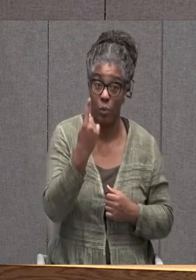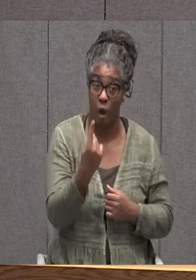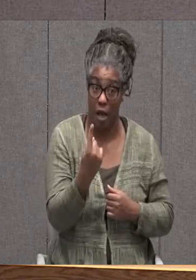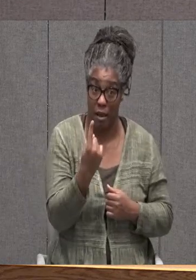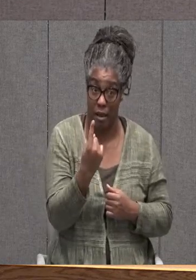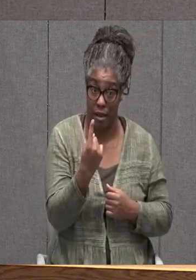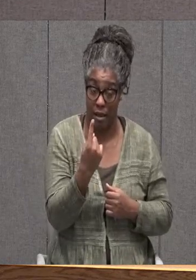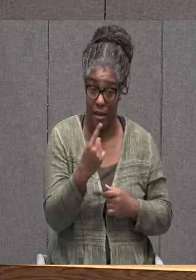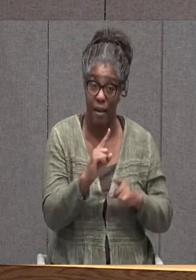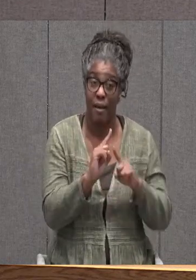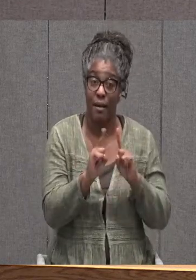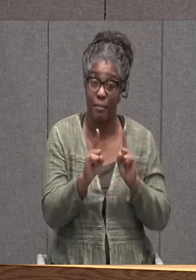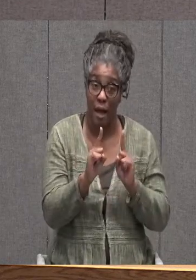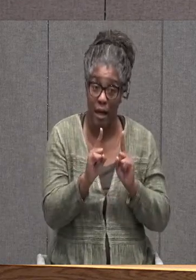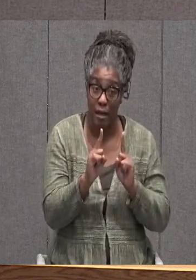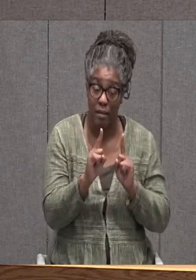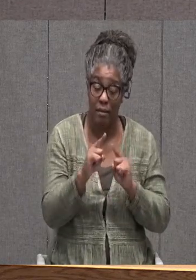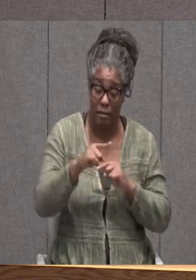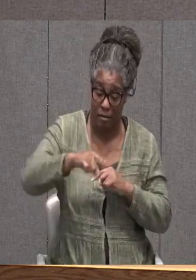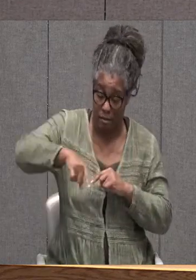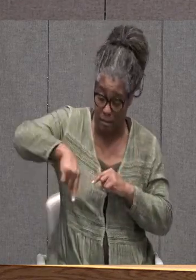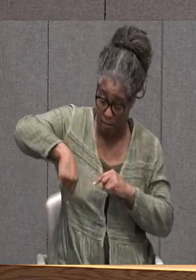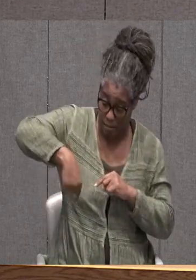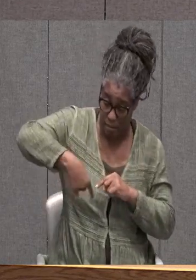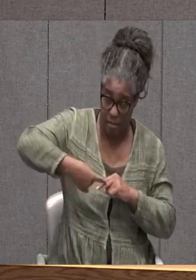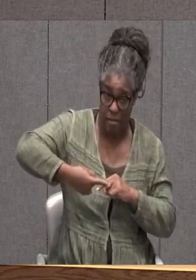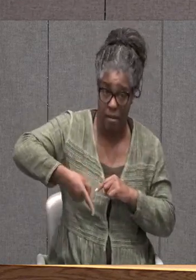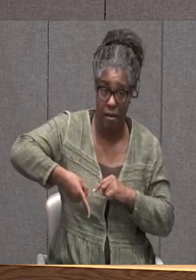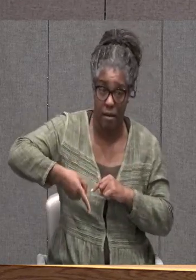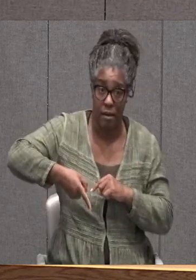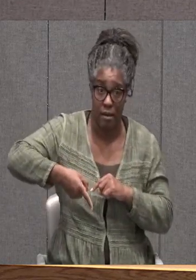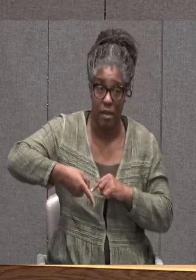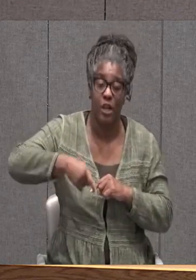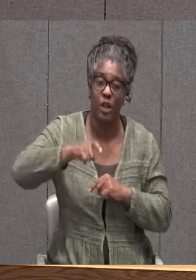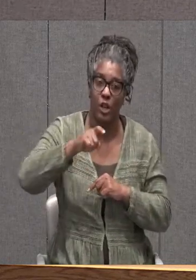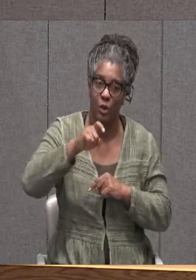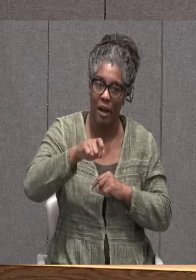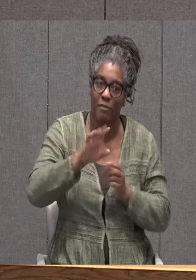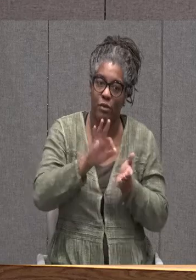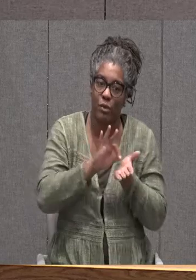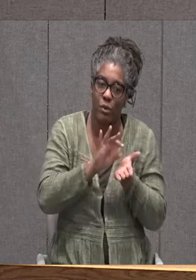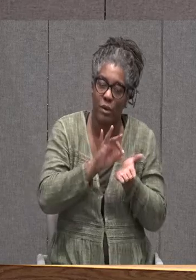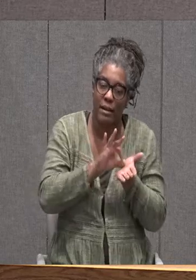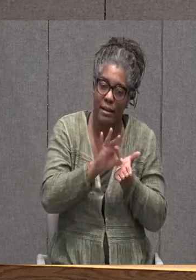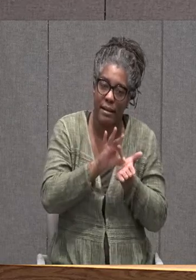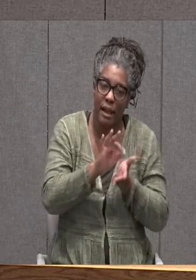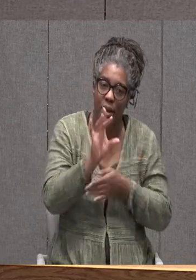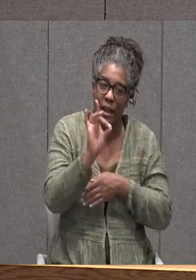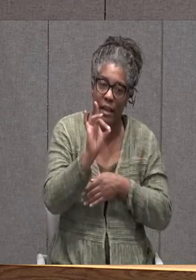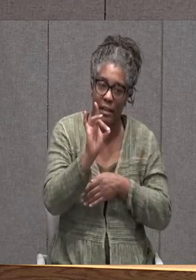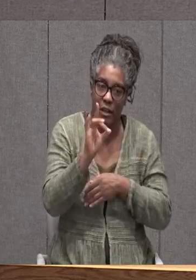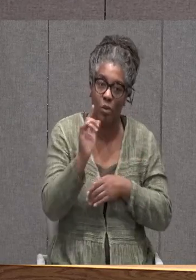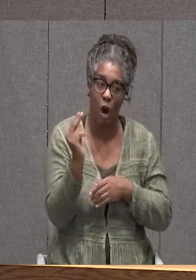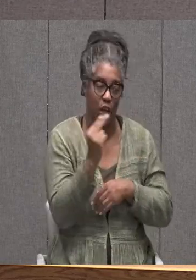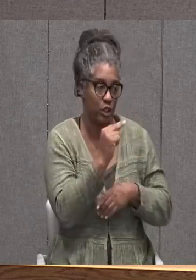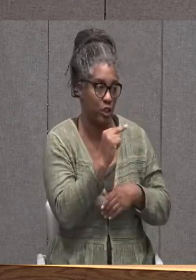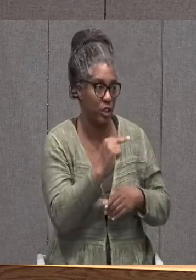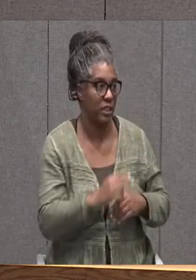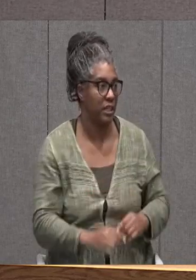but this one turn is going to take us eight counts. So watch how I do this, five, six, watch me,